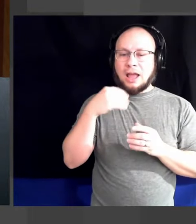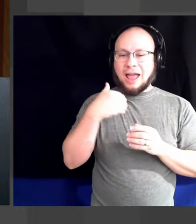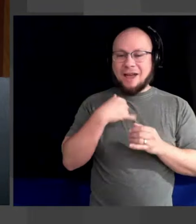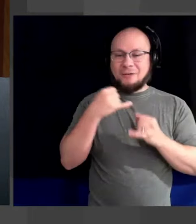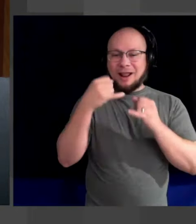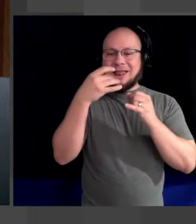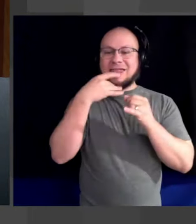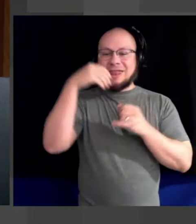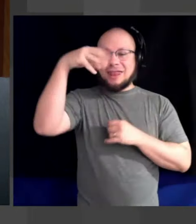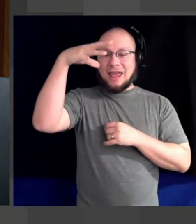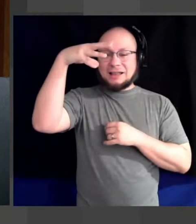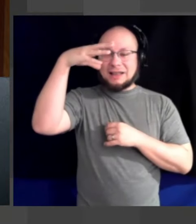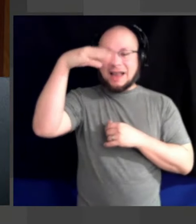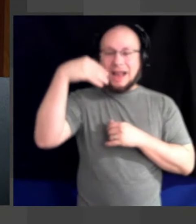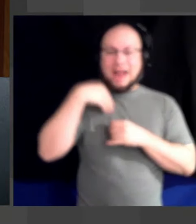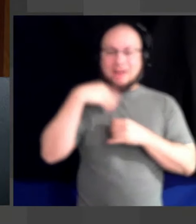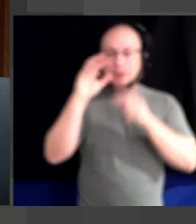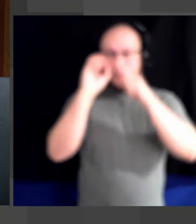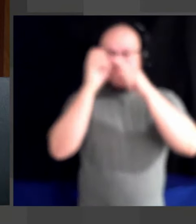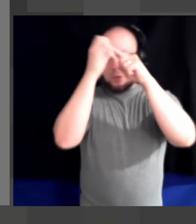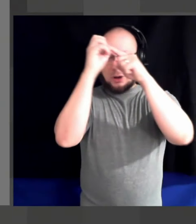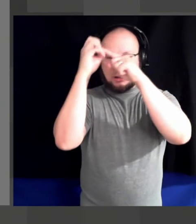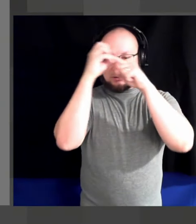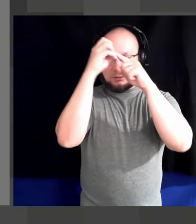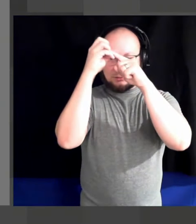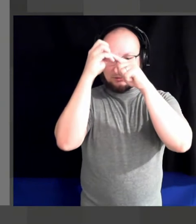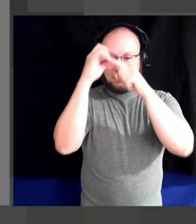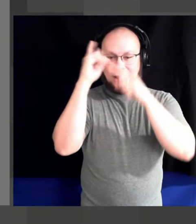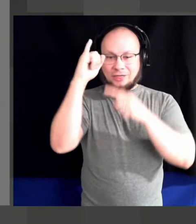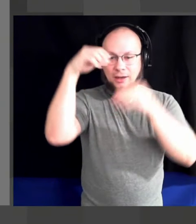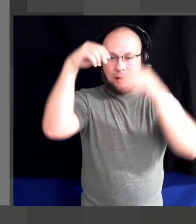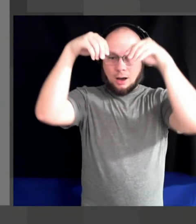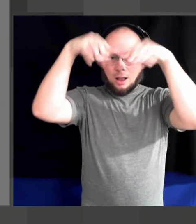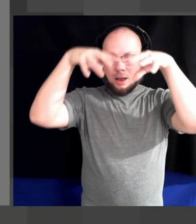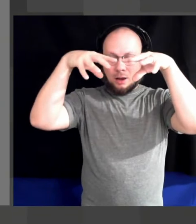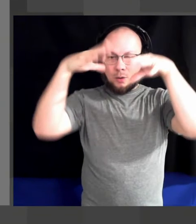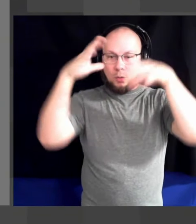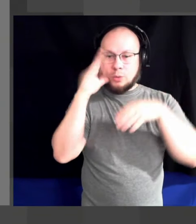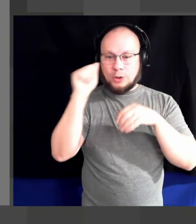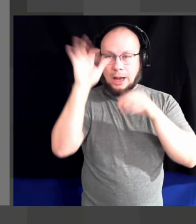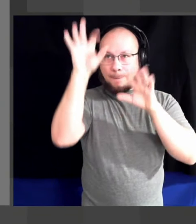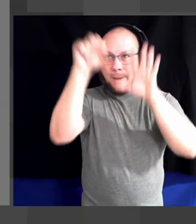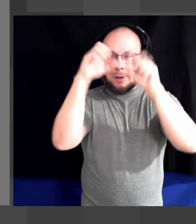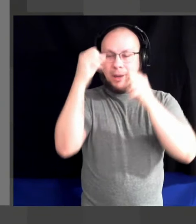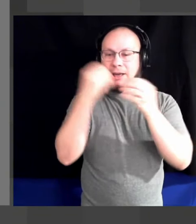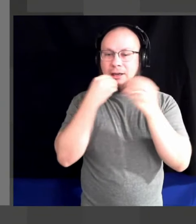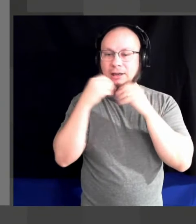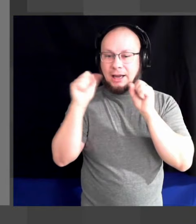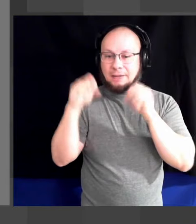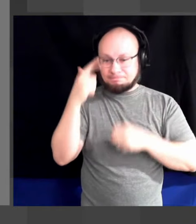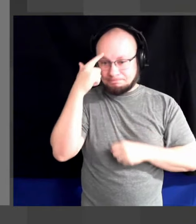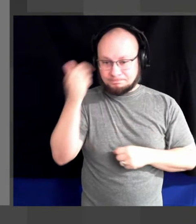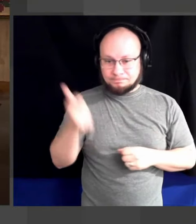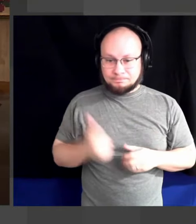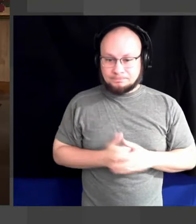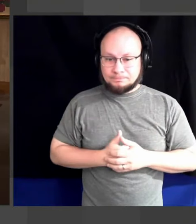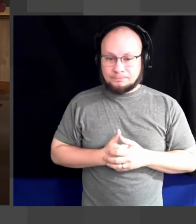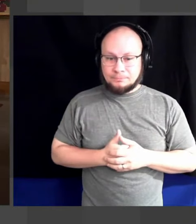YES. THEY ARE VINES IN THE LUSH CAVES AND THEY HAVE GLOW LINES ON THEM